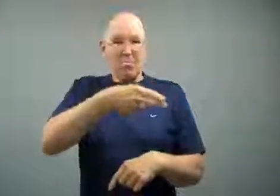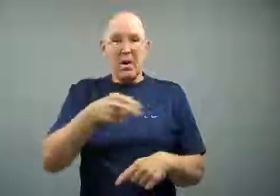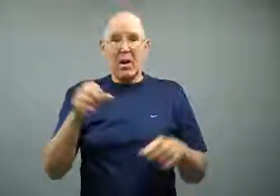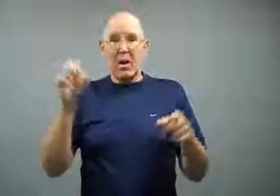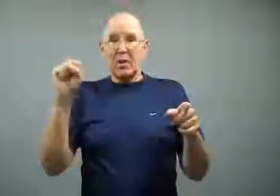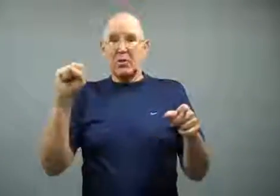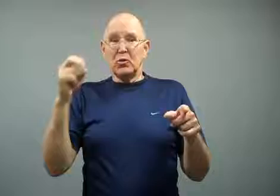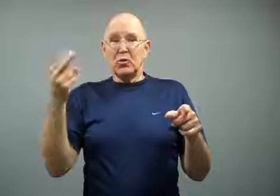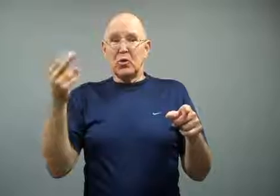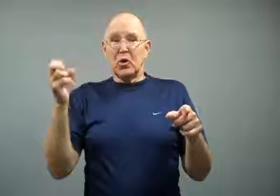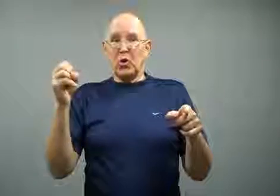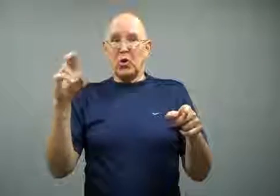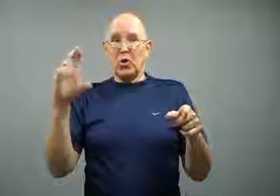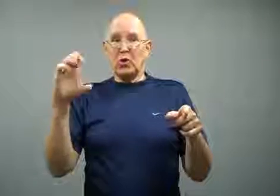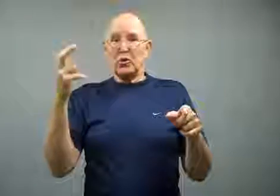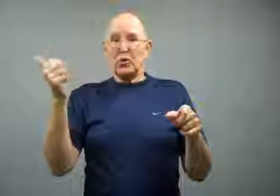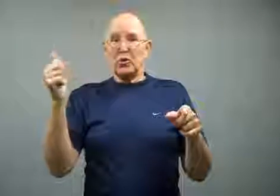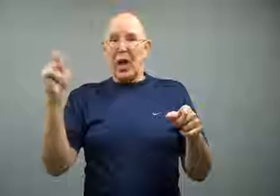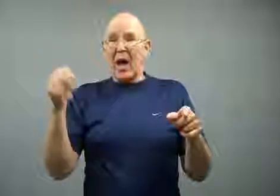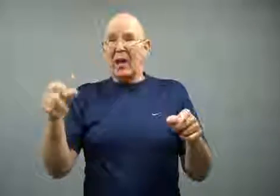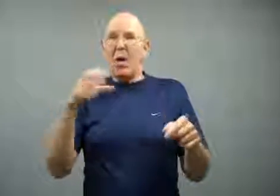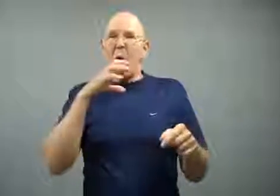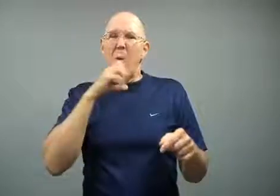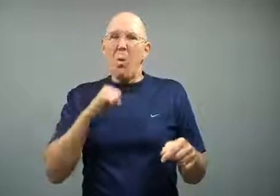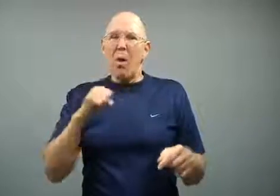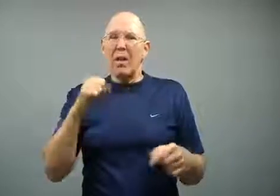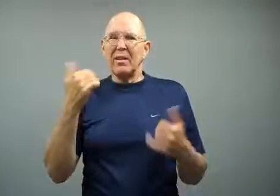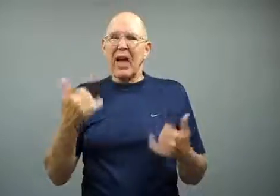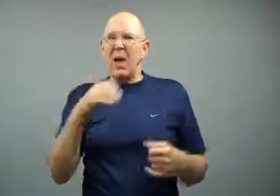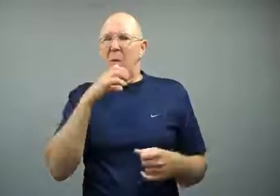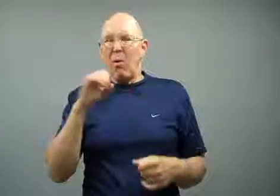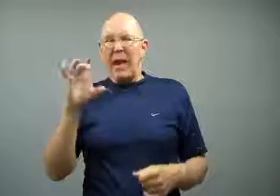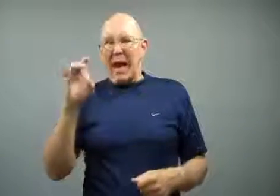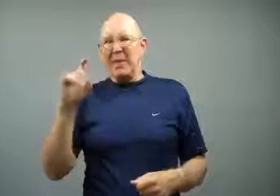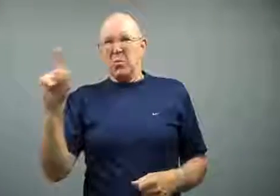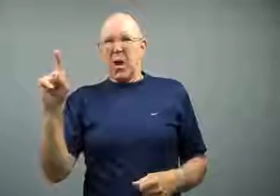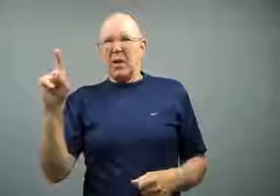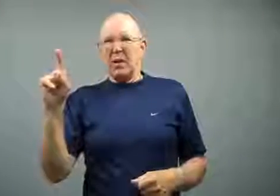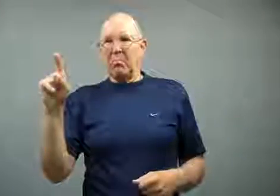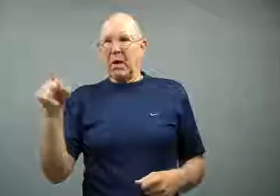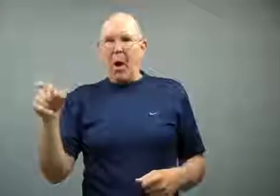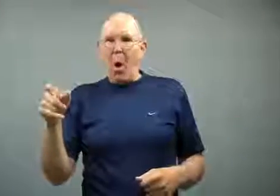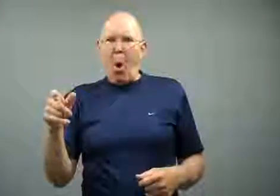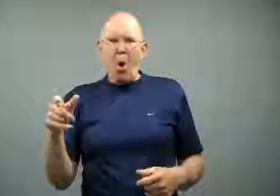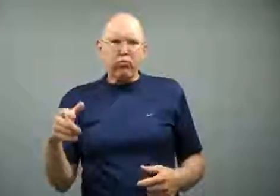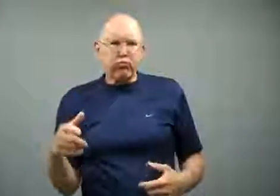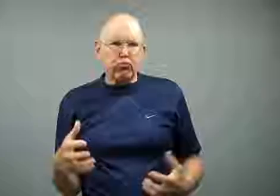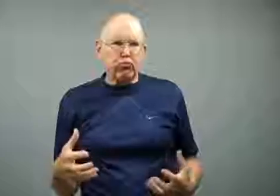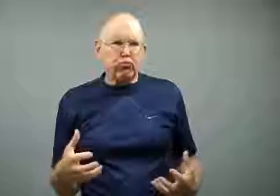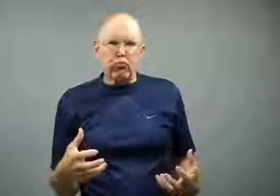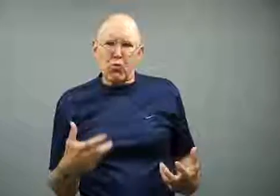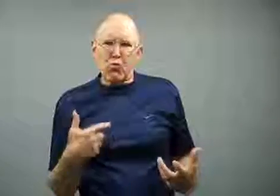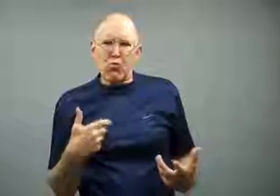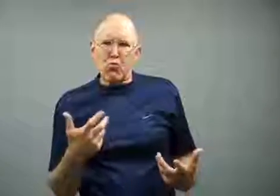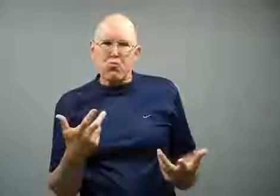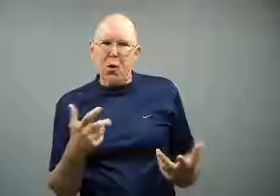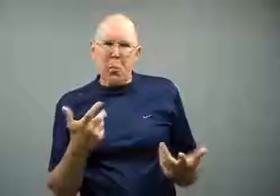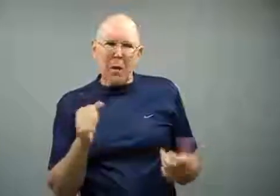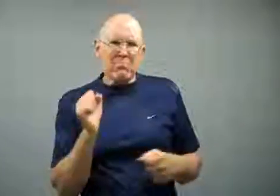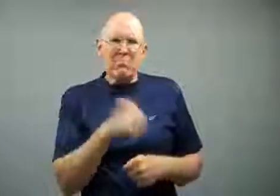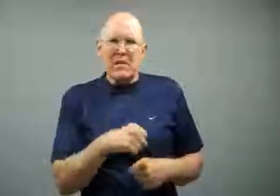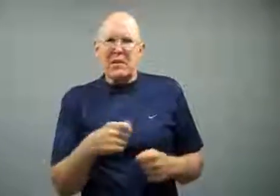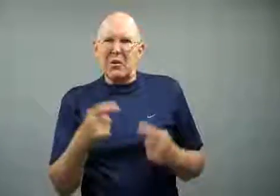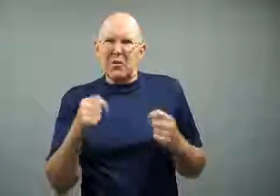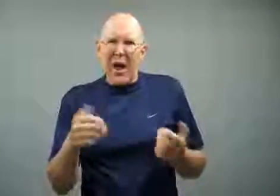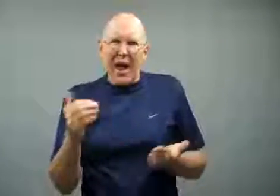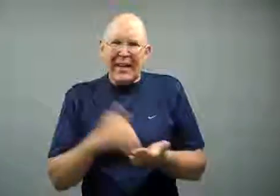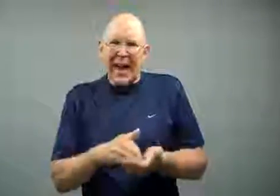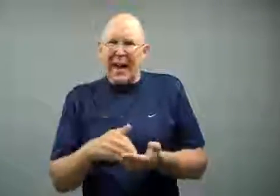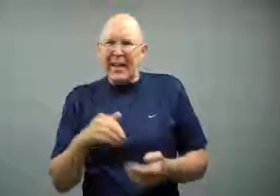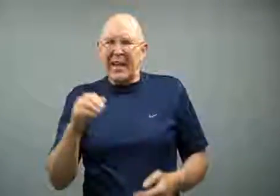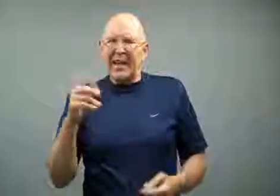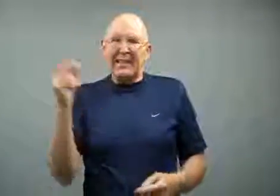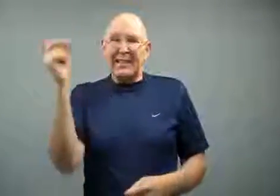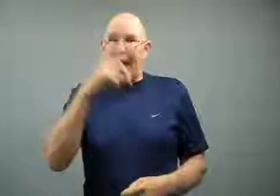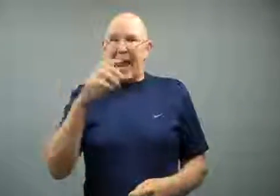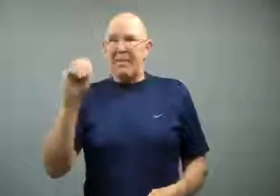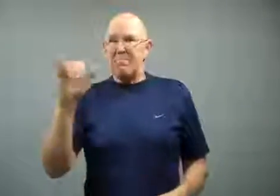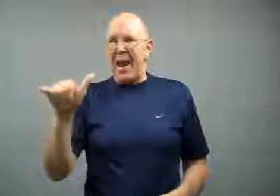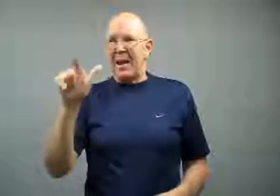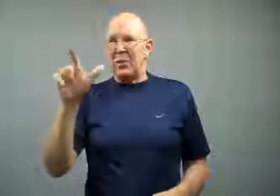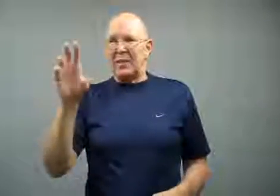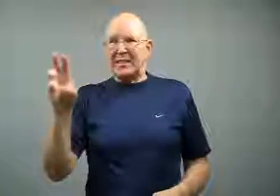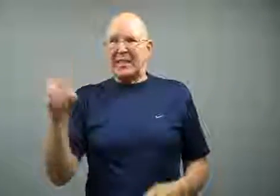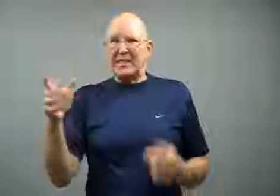Sherchan who is now 81 years old, wanted to get his record back.